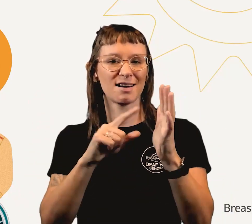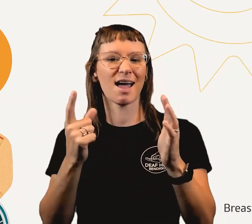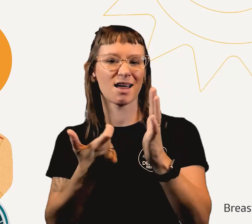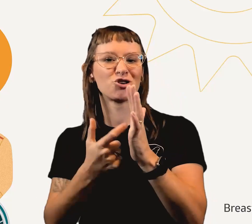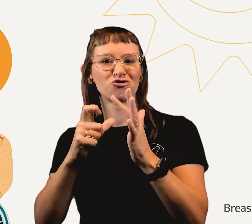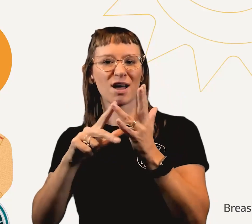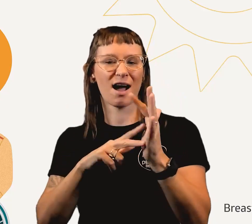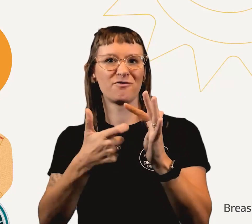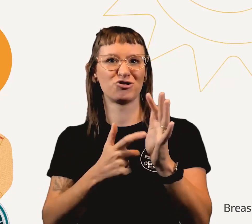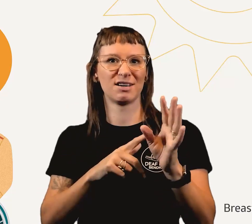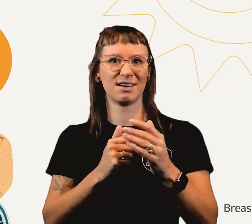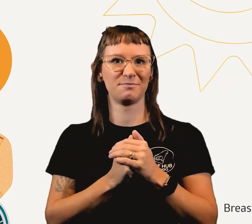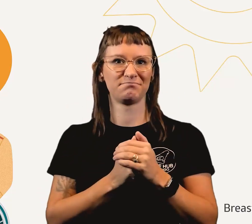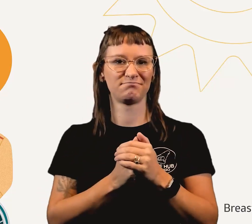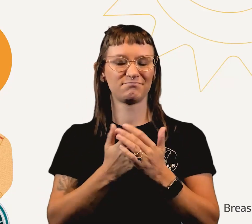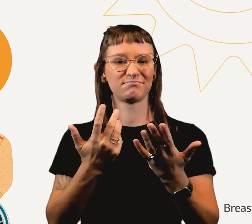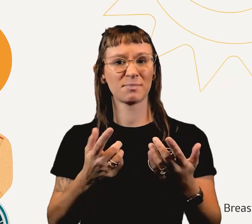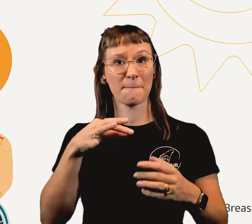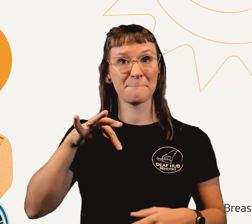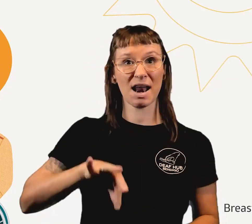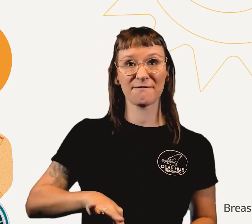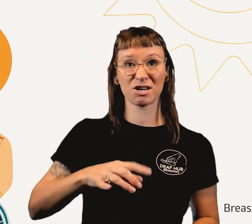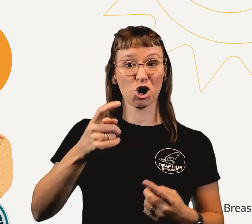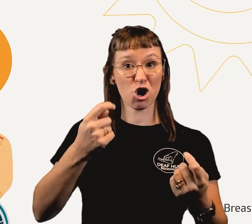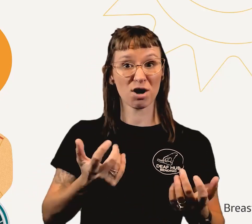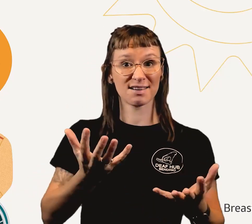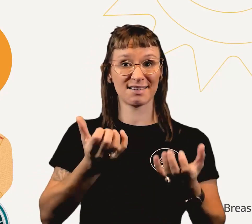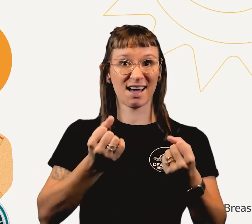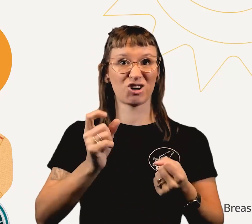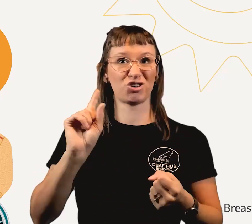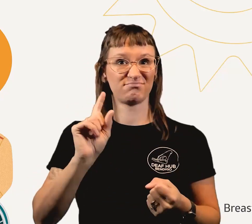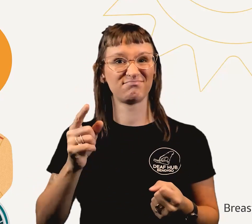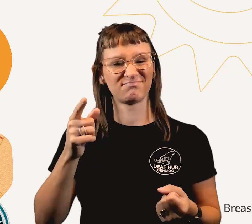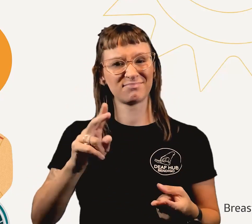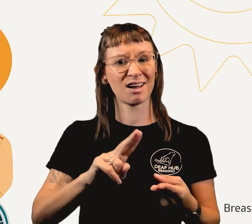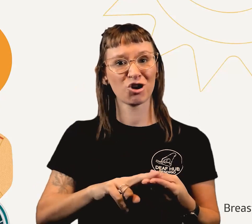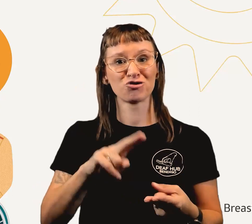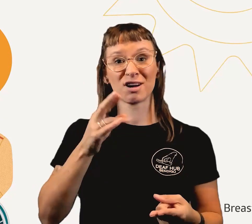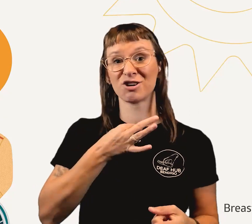successful treatment and recovery. Benefits of early detection include increased survival